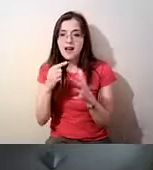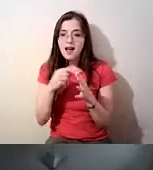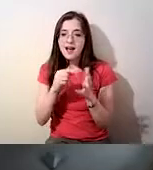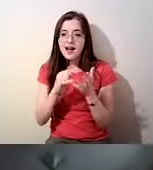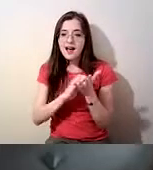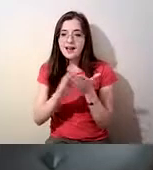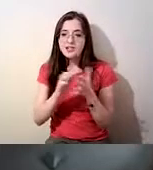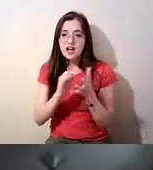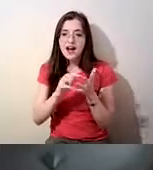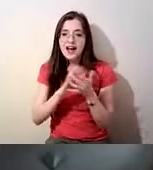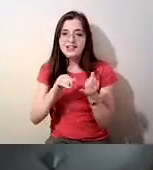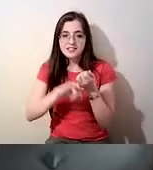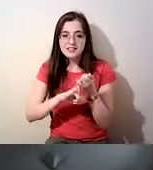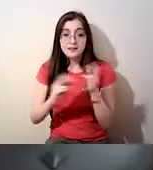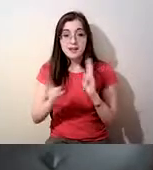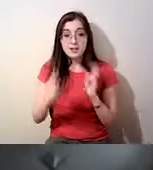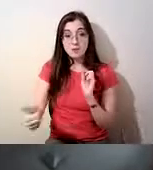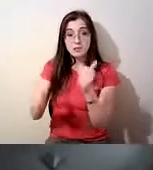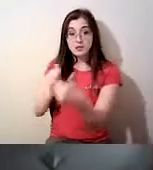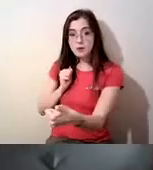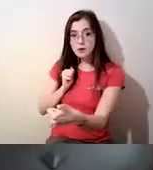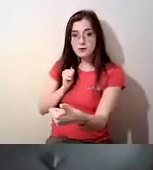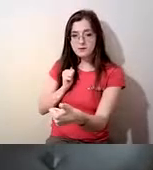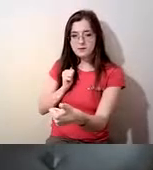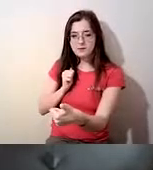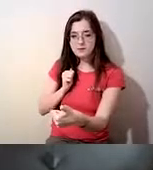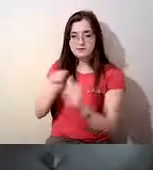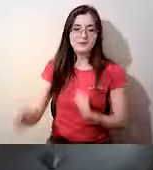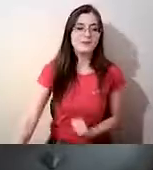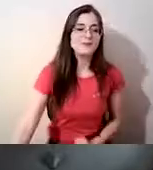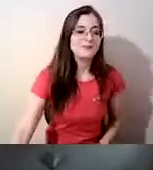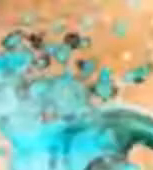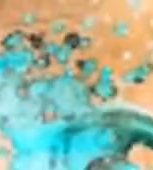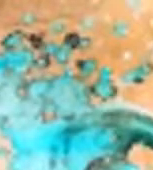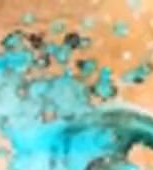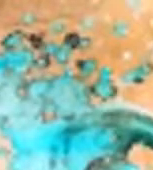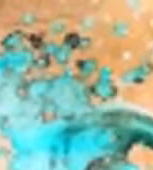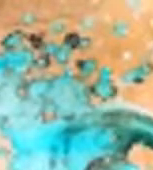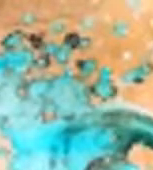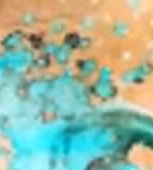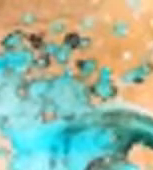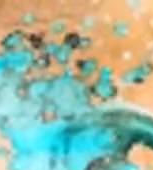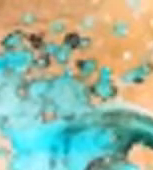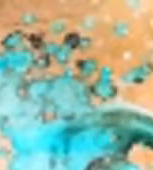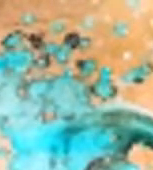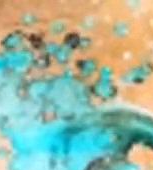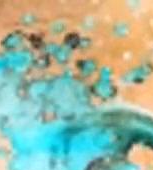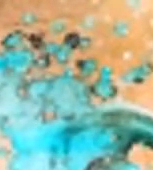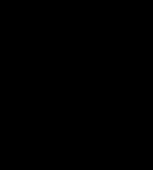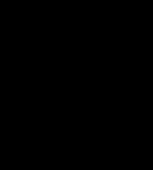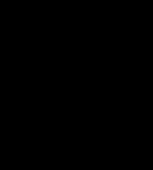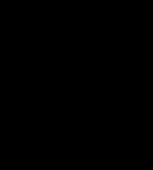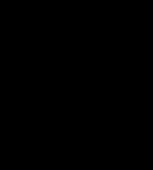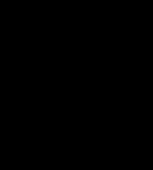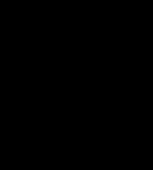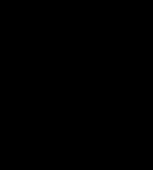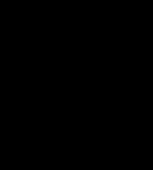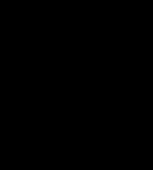so let me introduce our ... a bit before she starts sharing um asha is a former professor